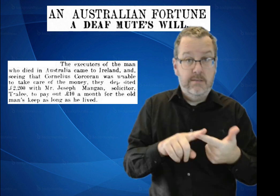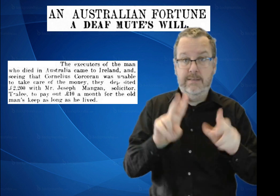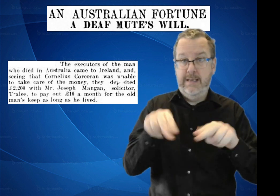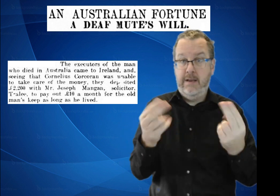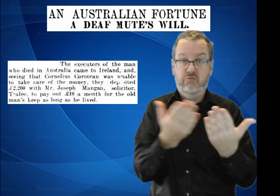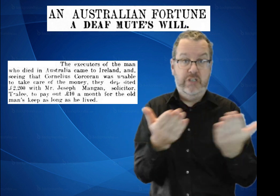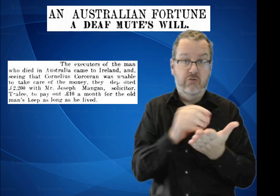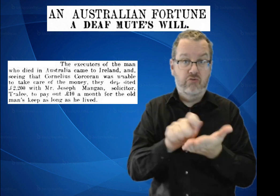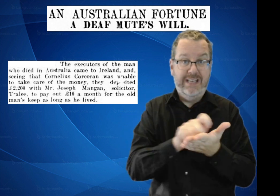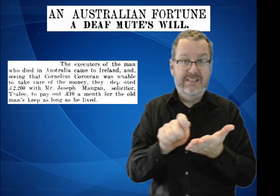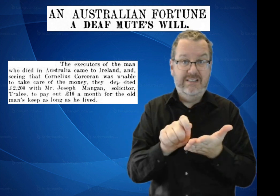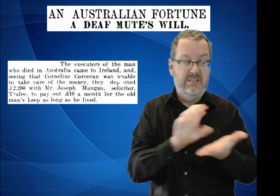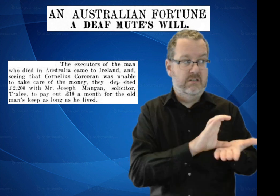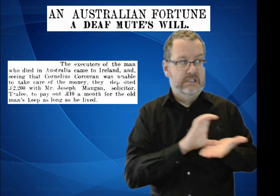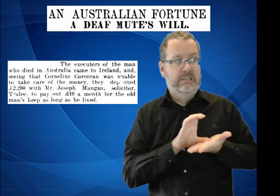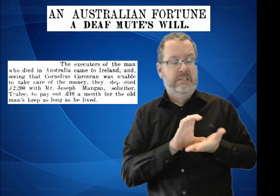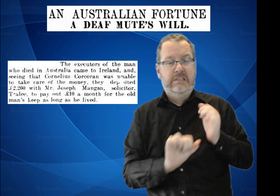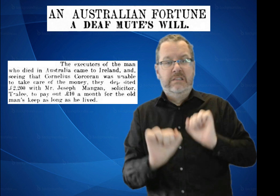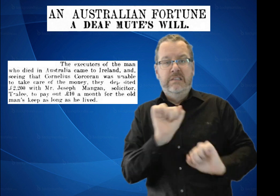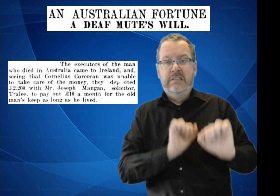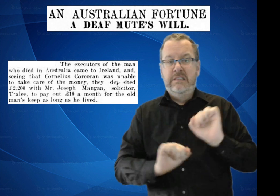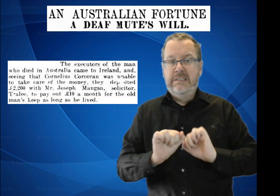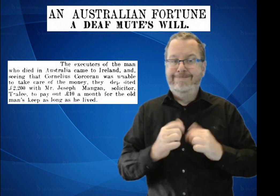it may have been his illiteracy that also contributed.